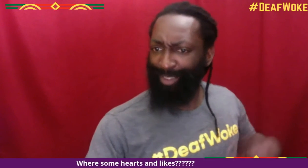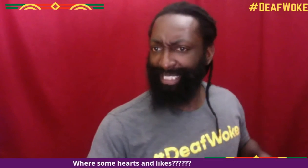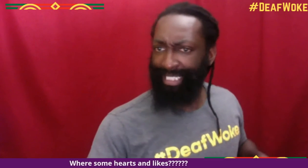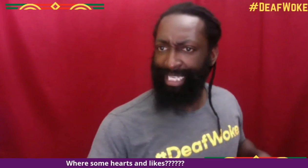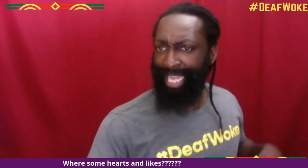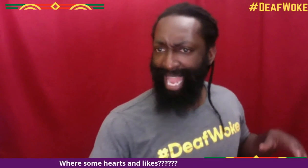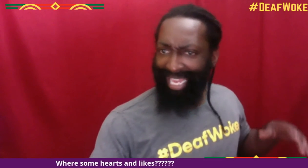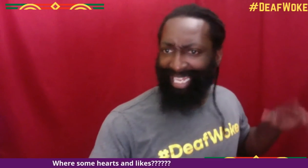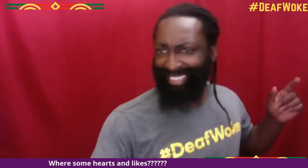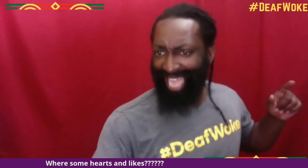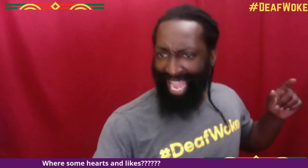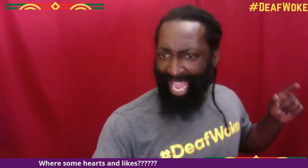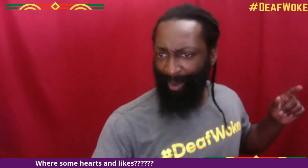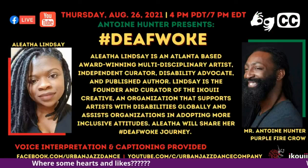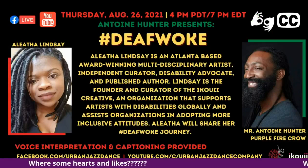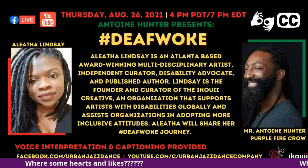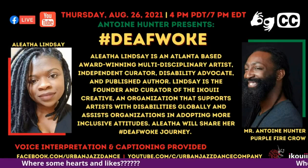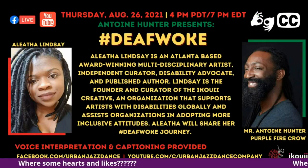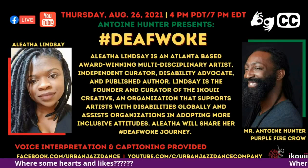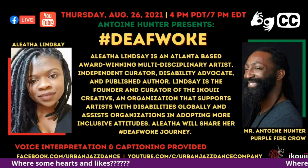Where's my music at? Come on, where is it at?